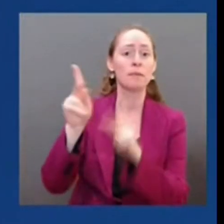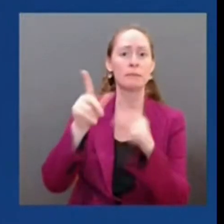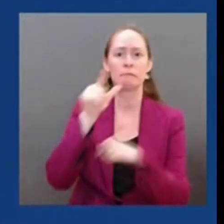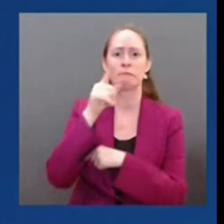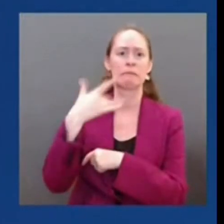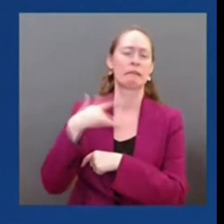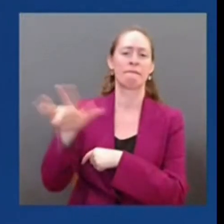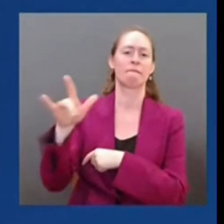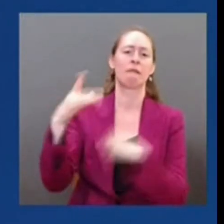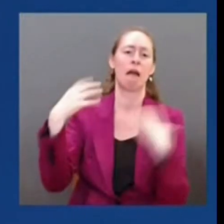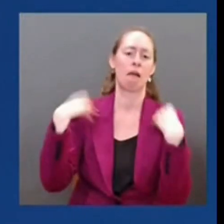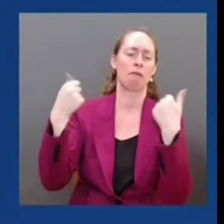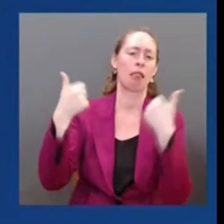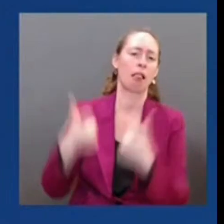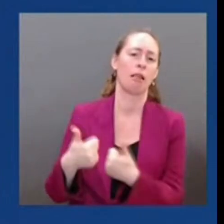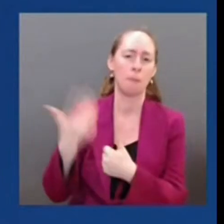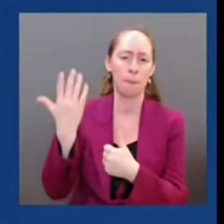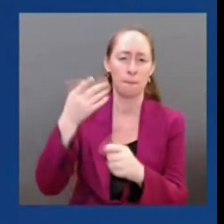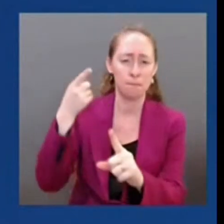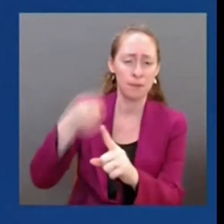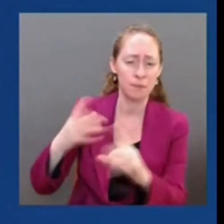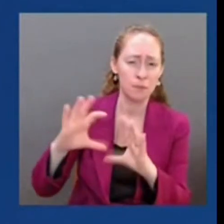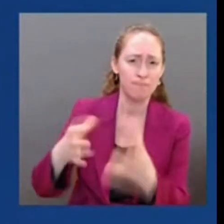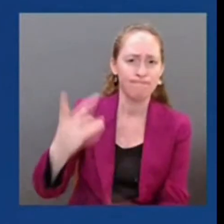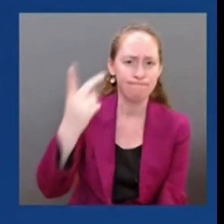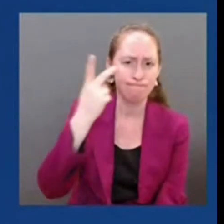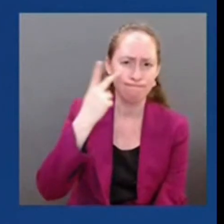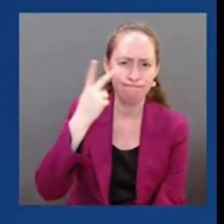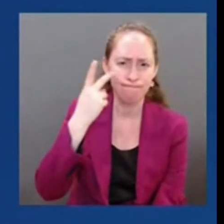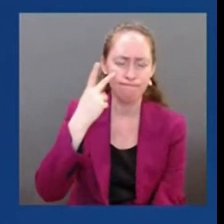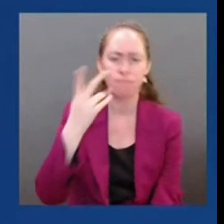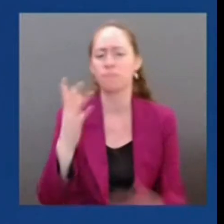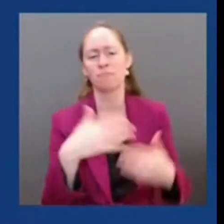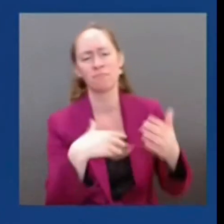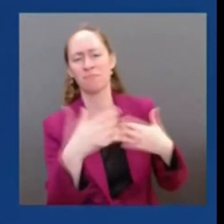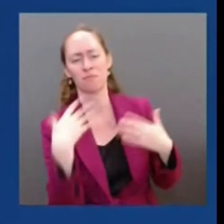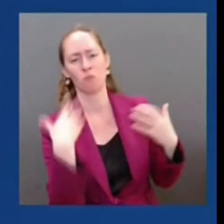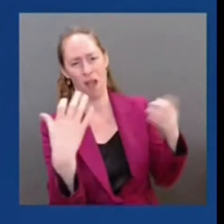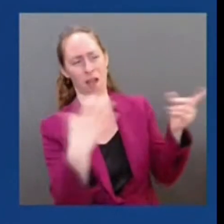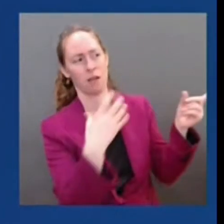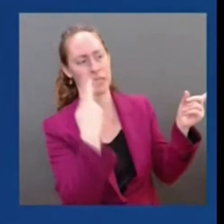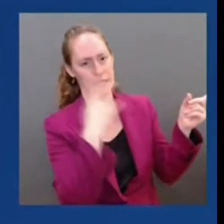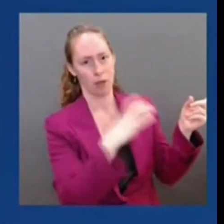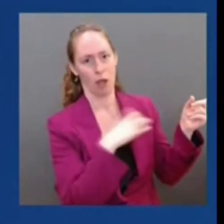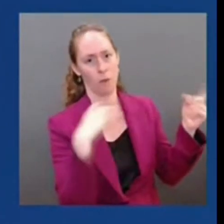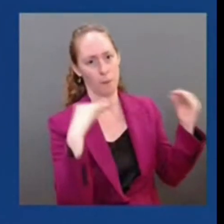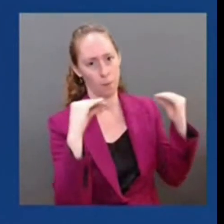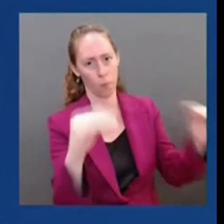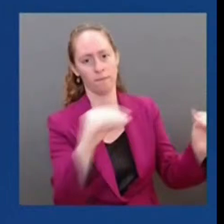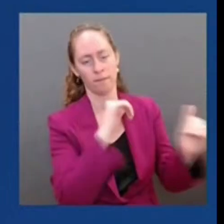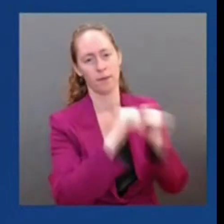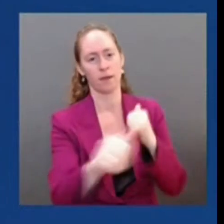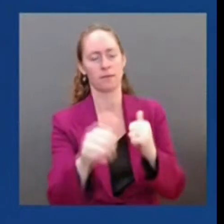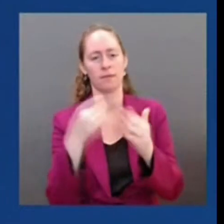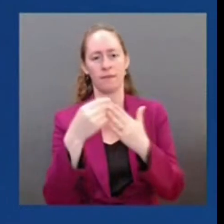WE DON'T KNOW, BUT THESE ARE NOT THE DECISION WE WANT TO HAVE TO MAKE.